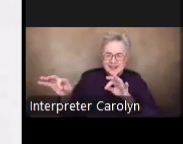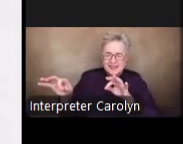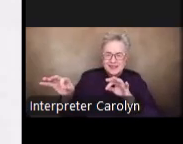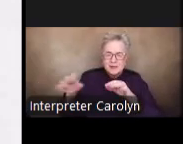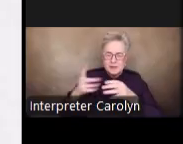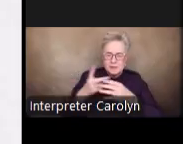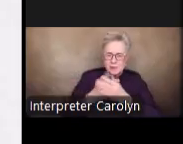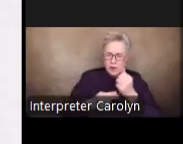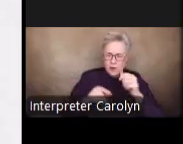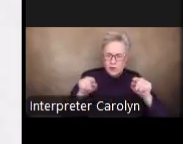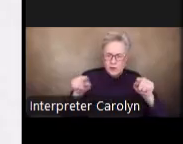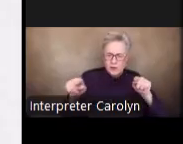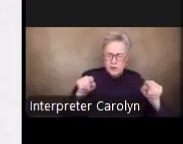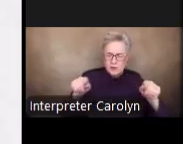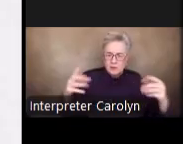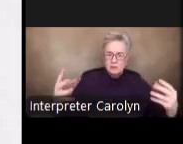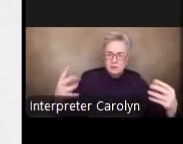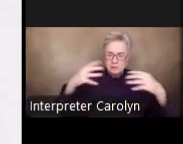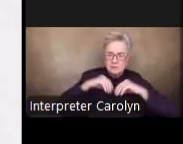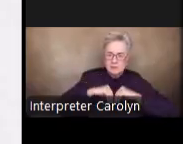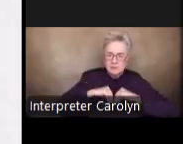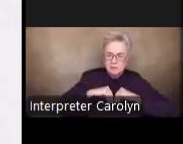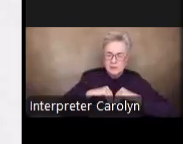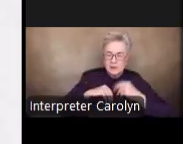we're taking in two languages. So although it may look like a